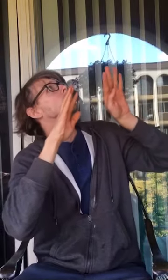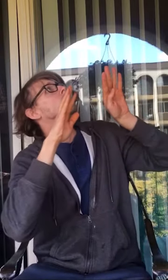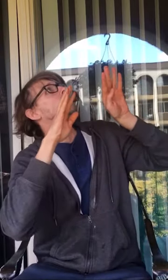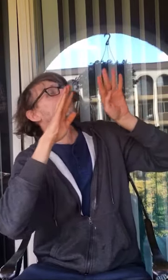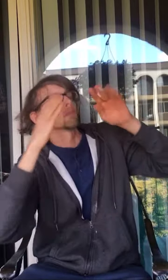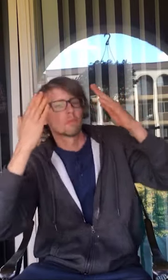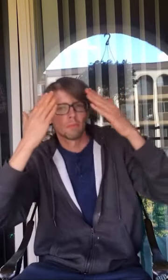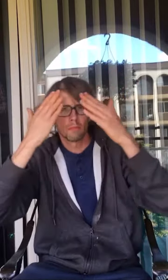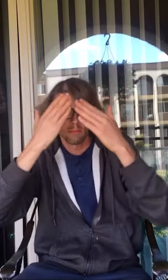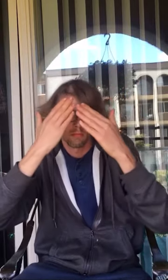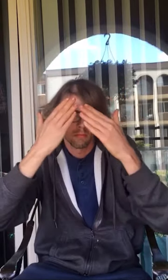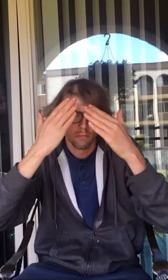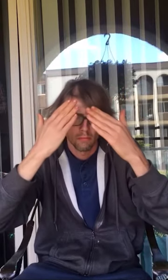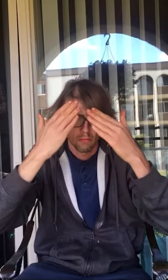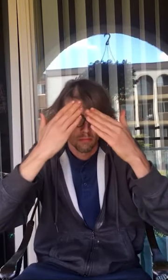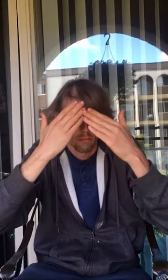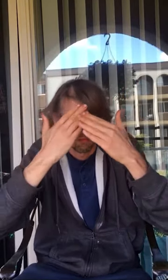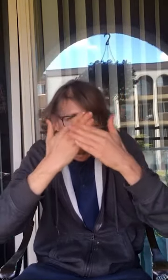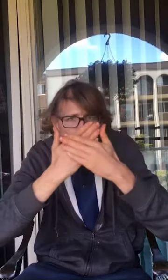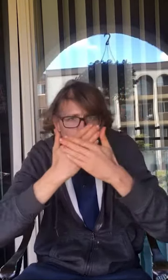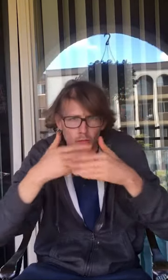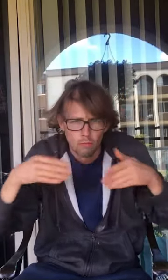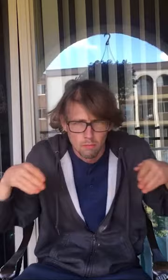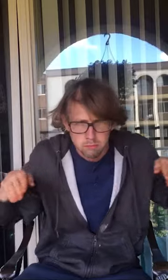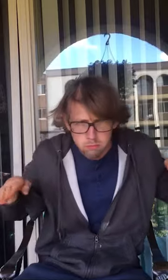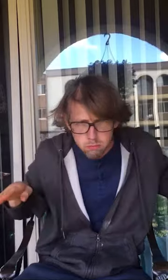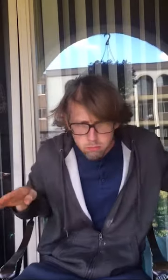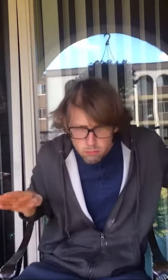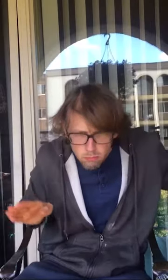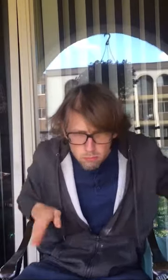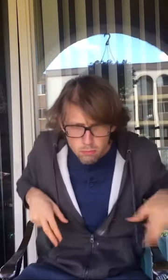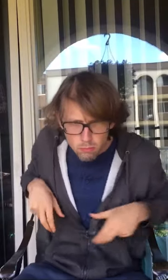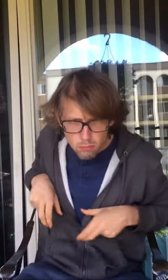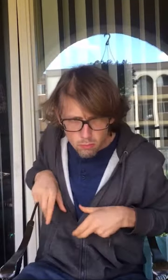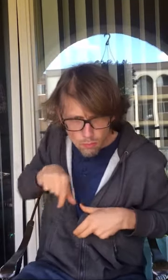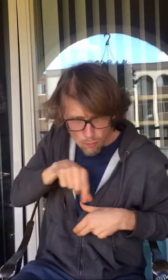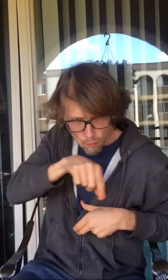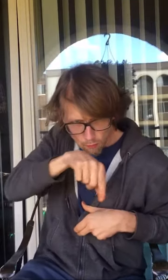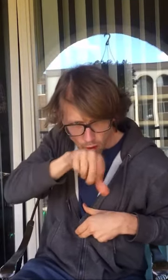an umbrage from above.